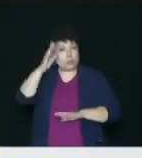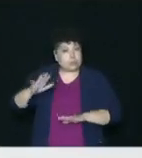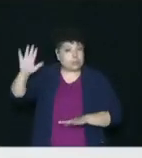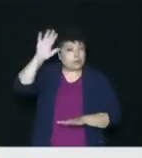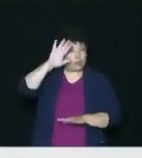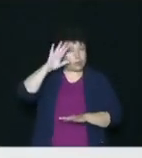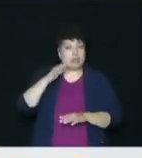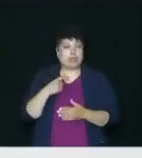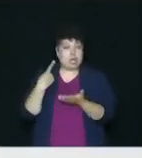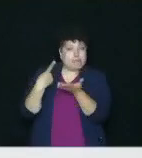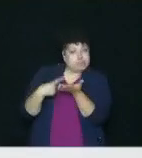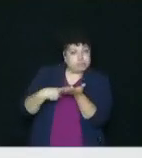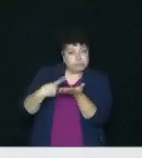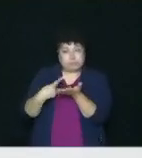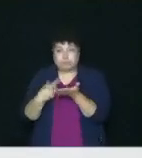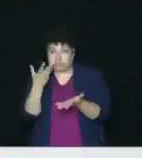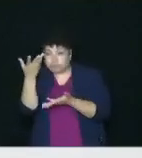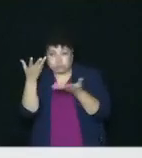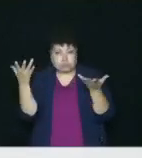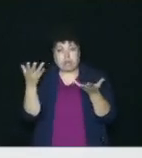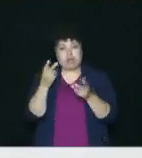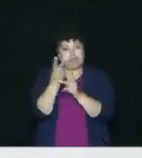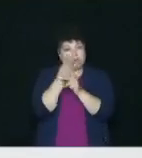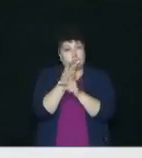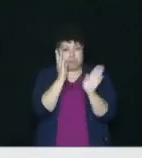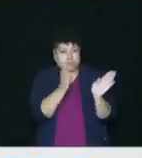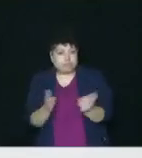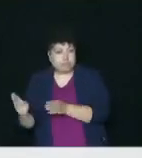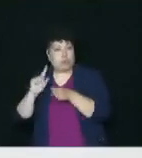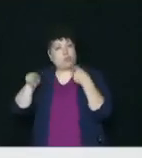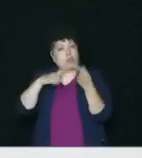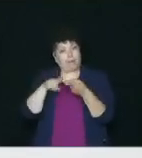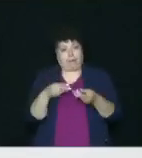MONTHS TO FIVE YEARS OF AGE. THE GOVERNMENT IS WORKING